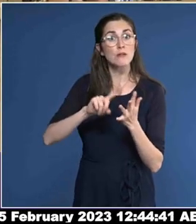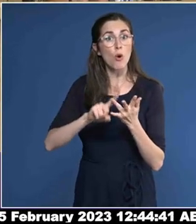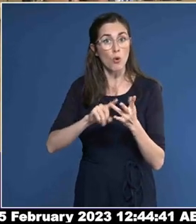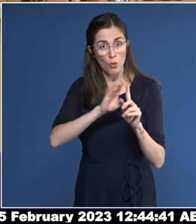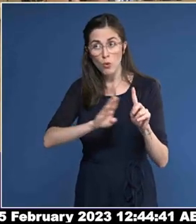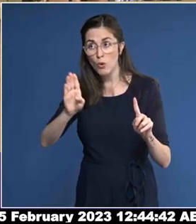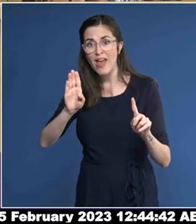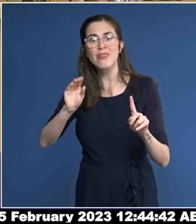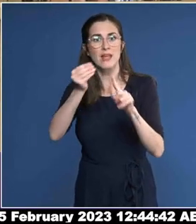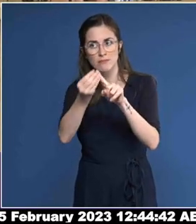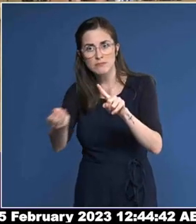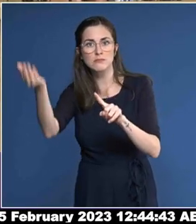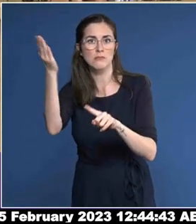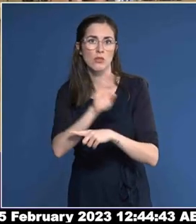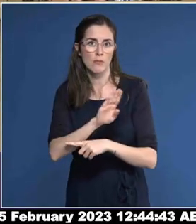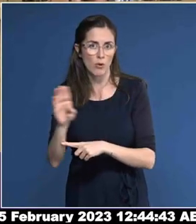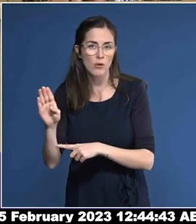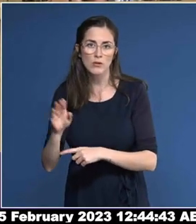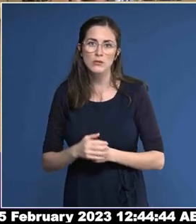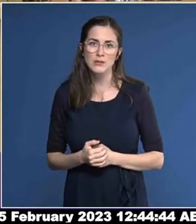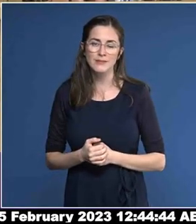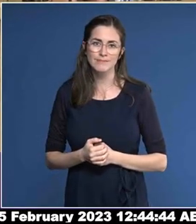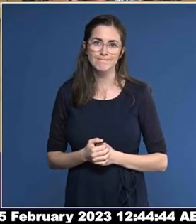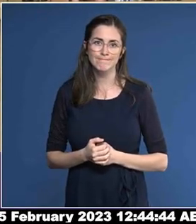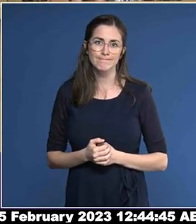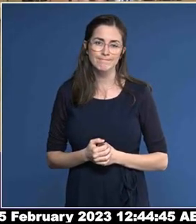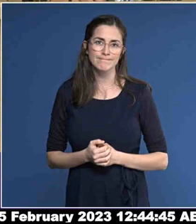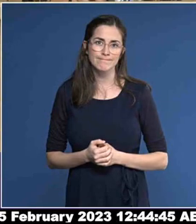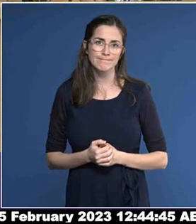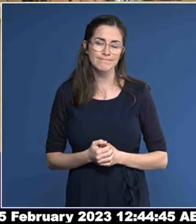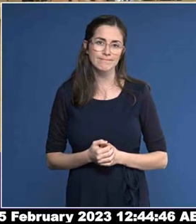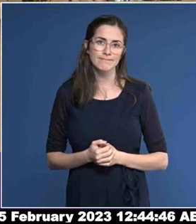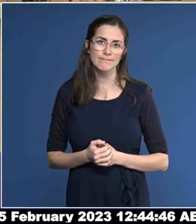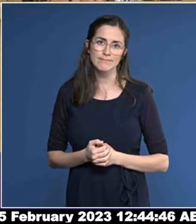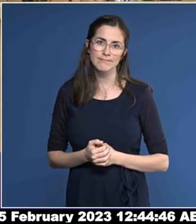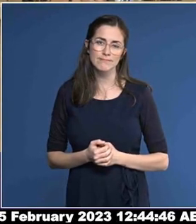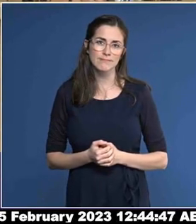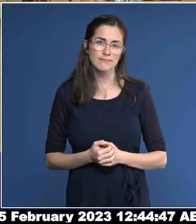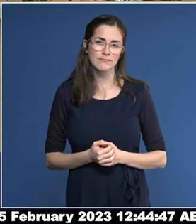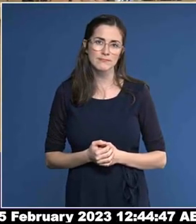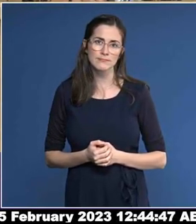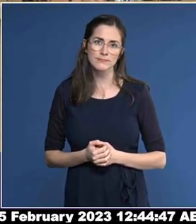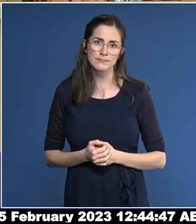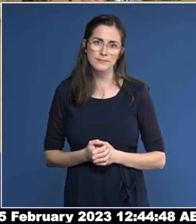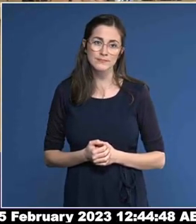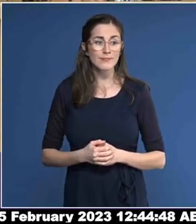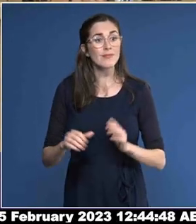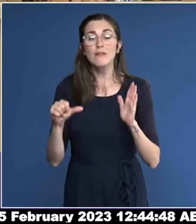items of quality and safeguarding that is - and financial reporting and HR reporting.